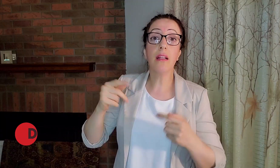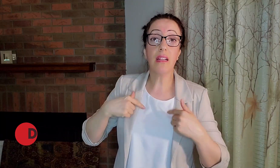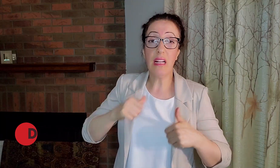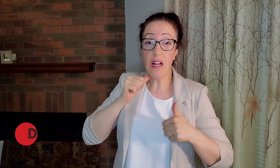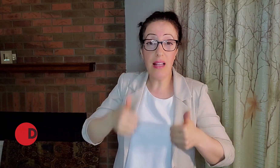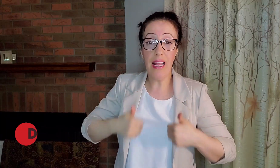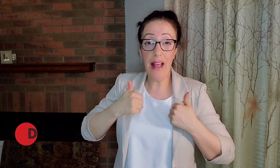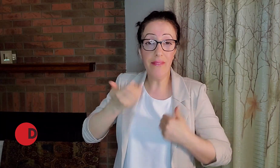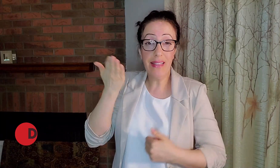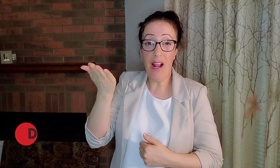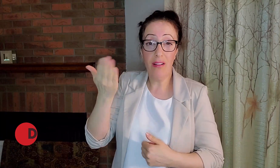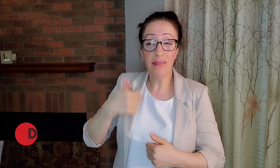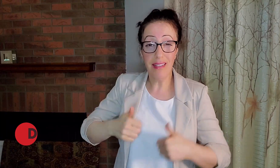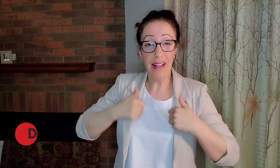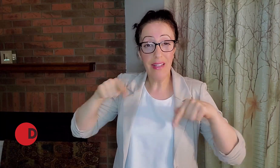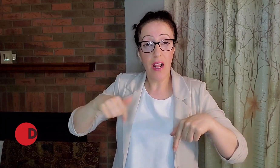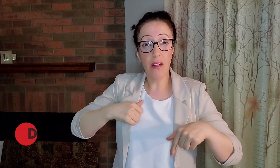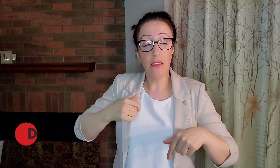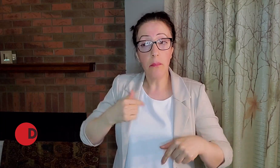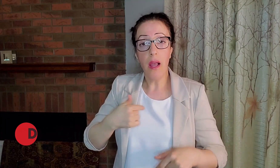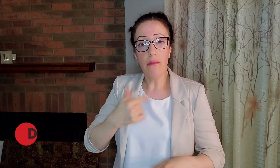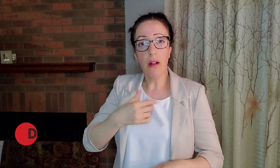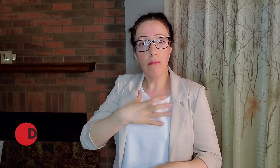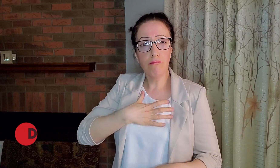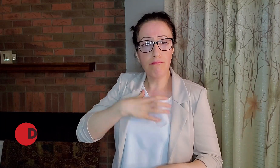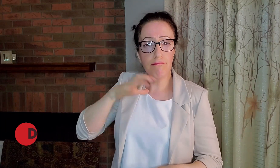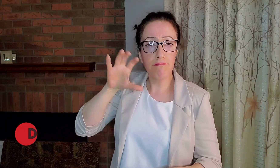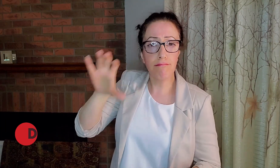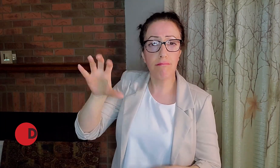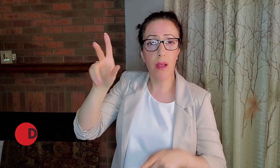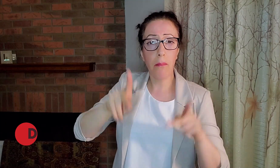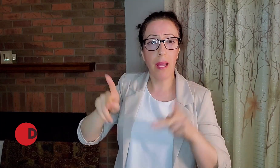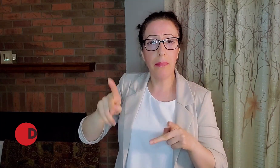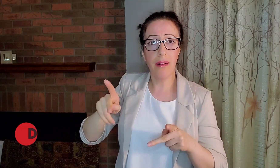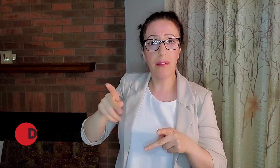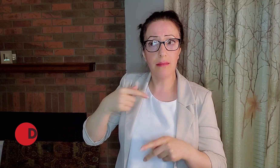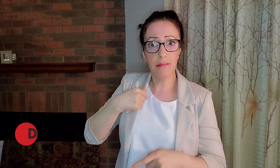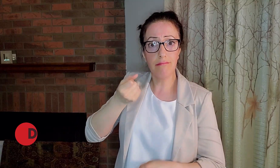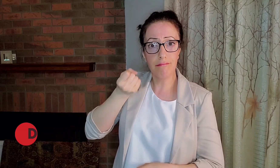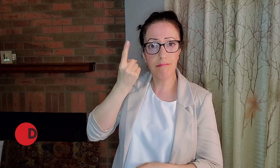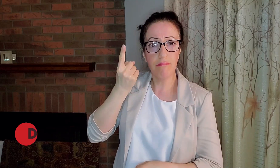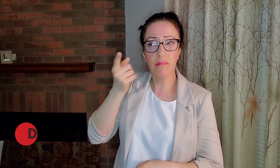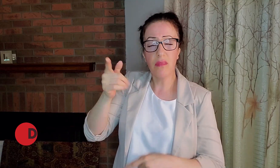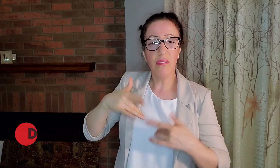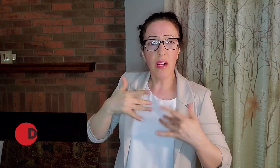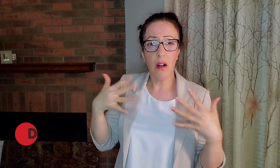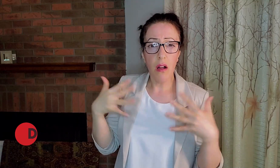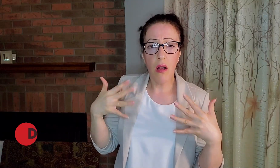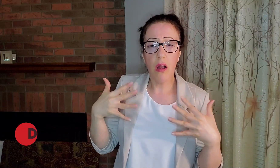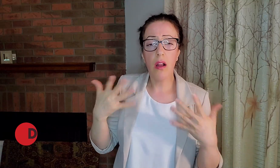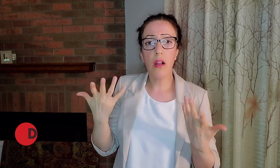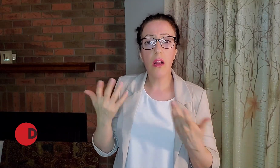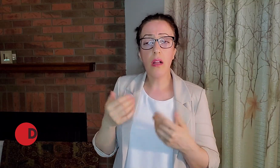I really feel for the people there and understand their fear,